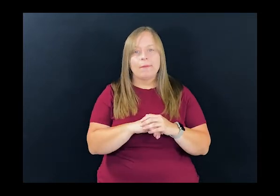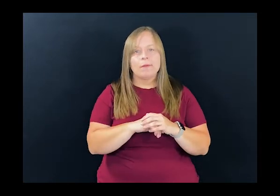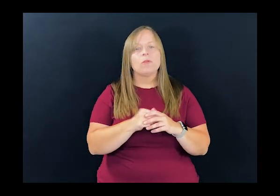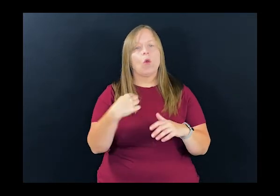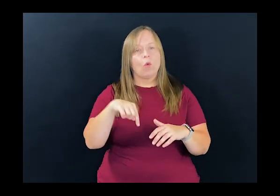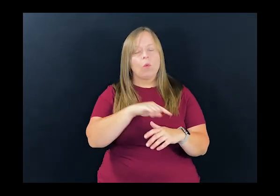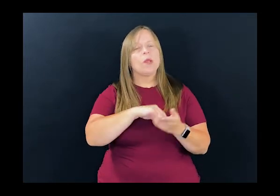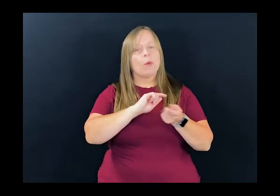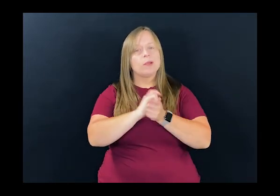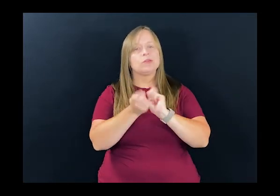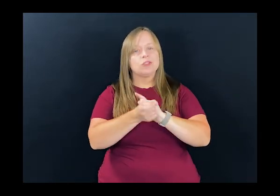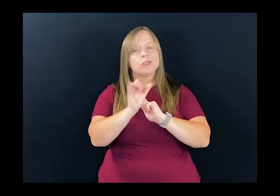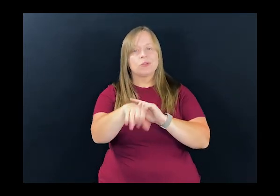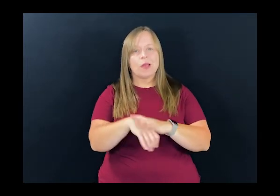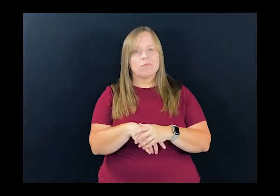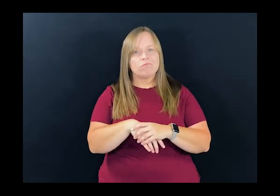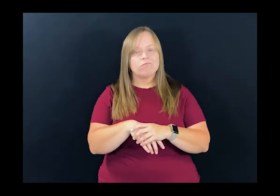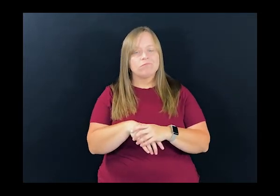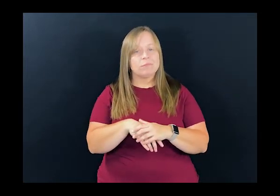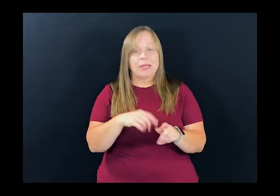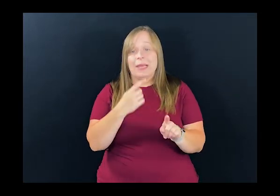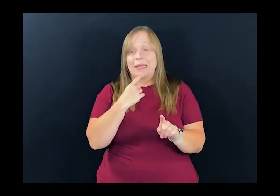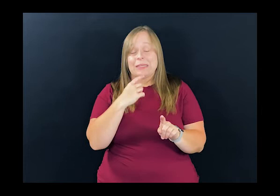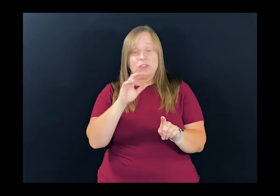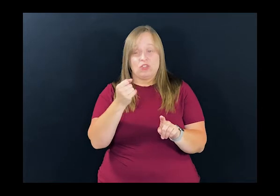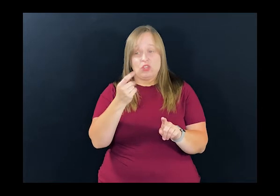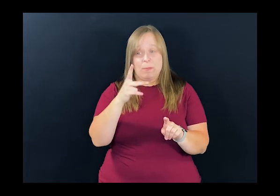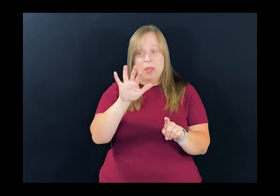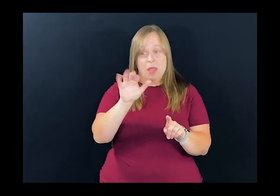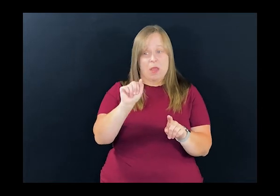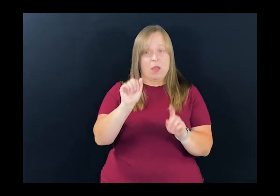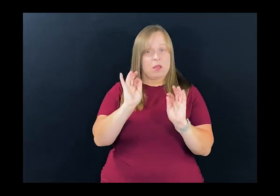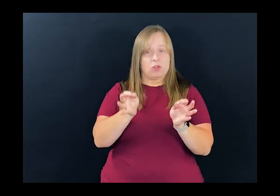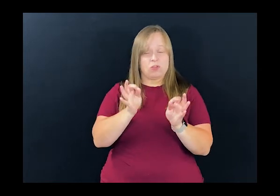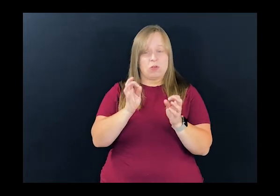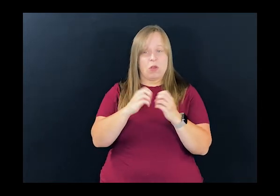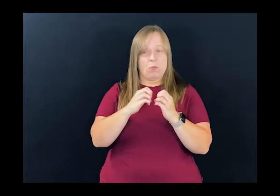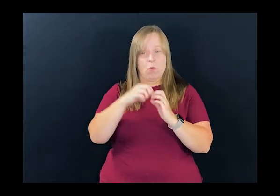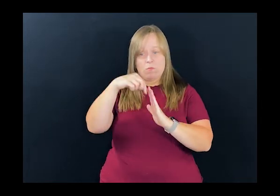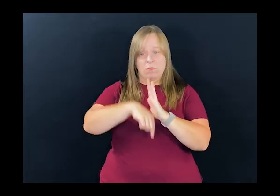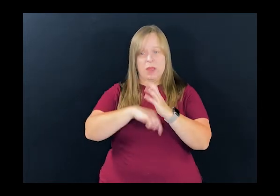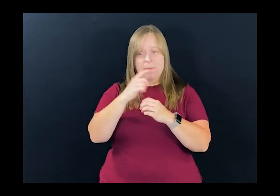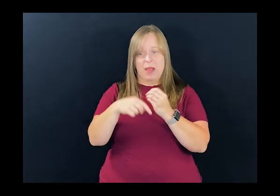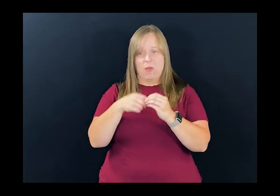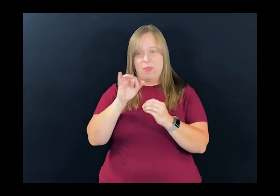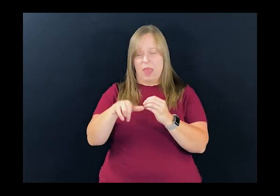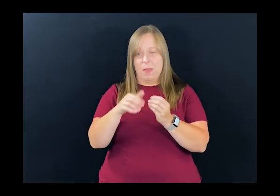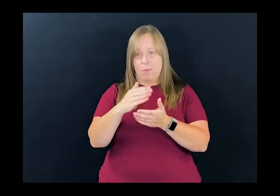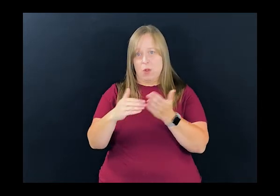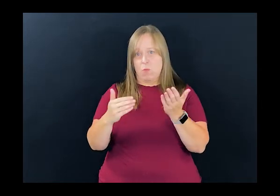So we wanted to change that. And so, and like I said Shameka can certainly talk to that piece more.